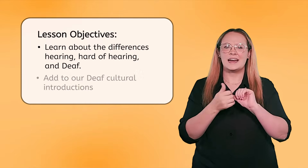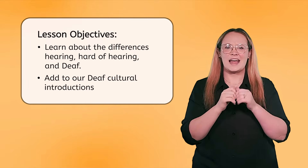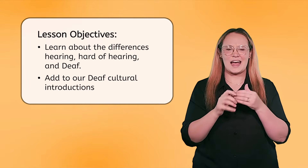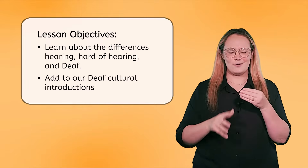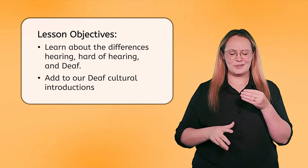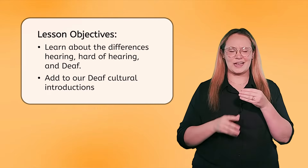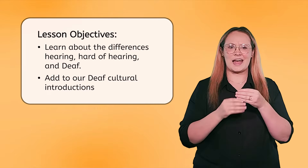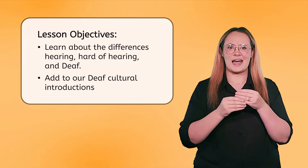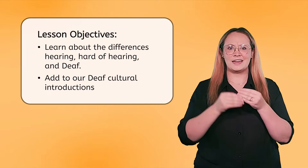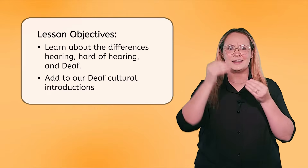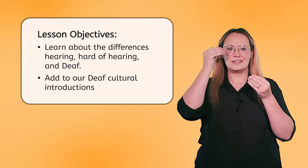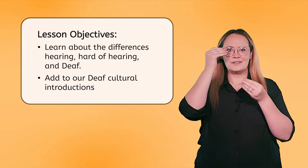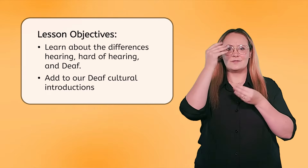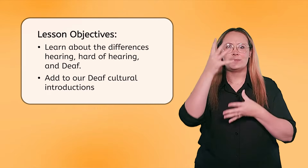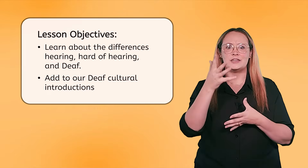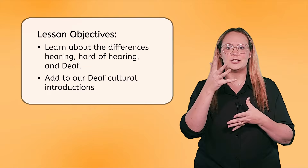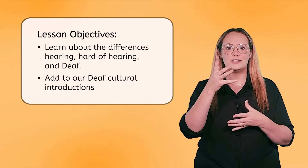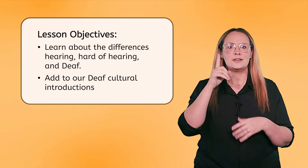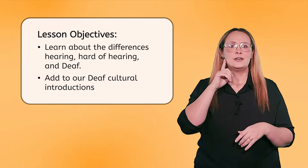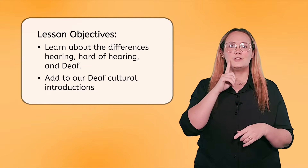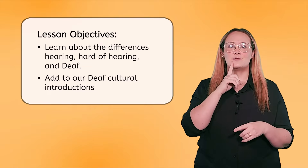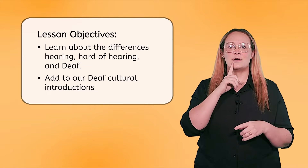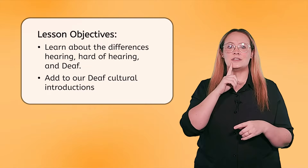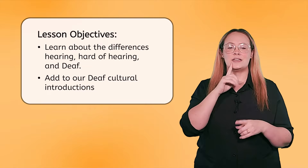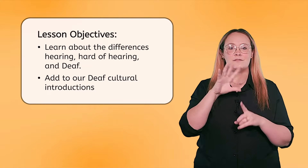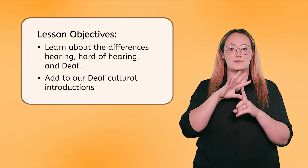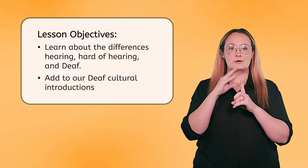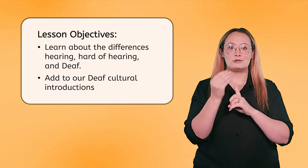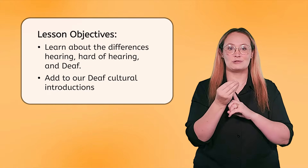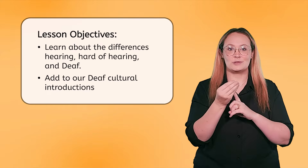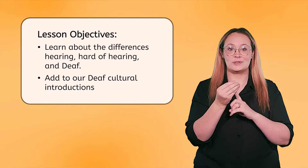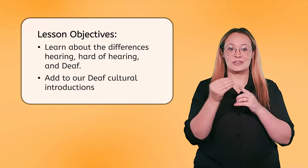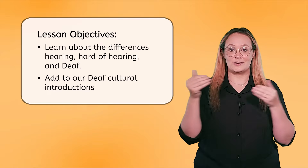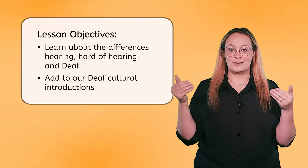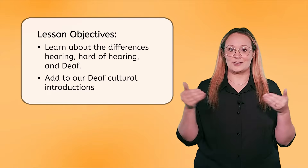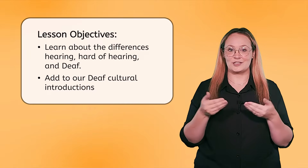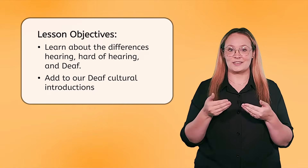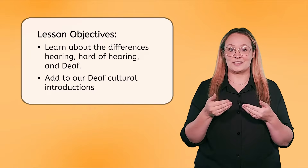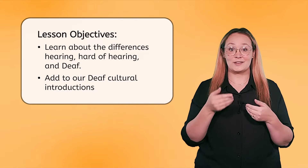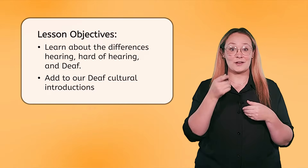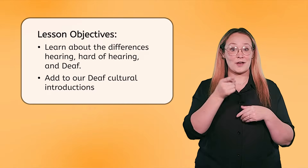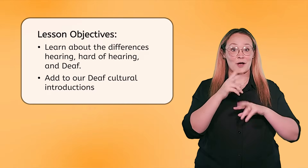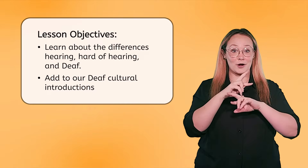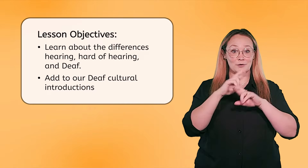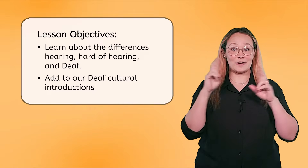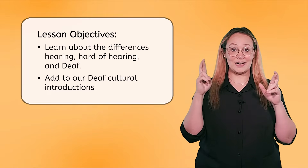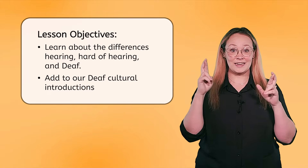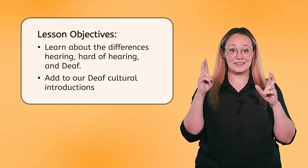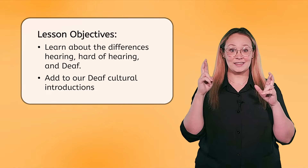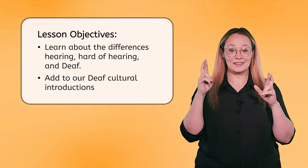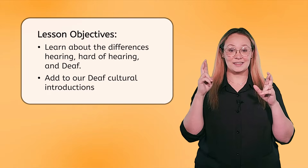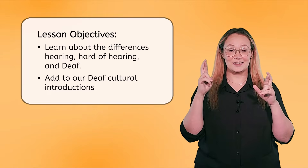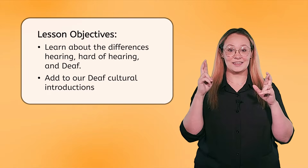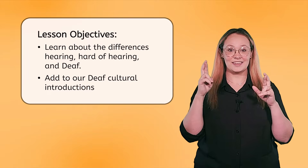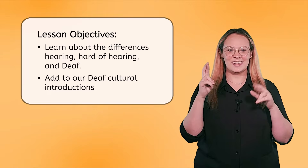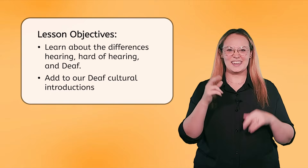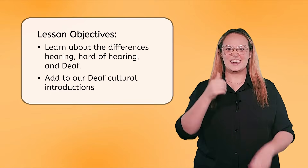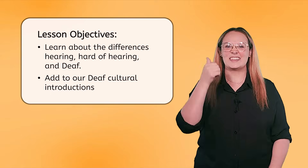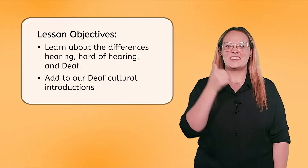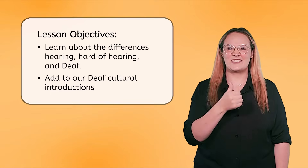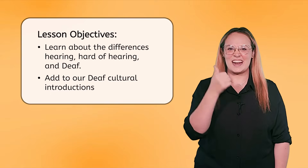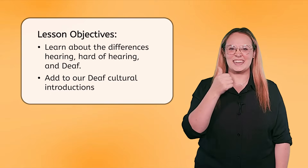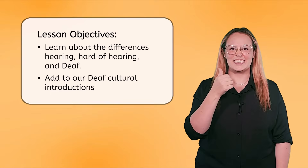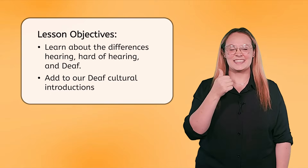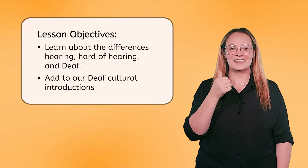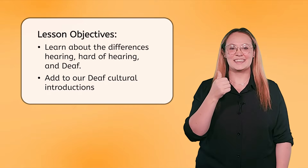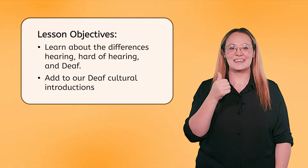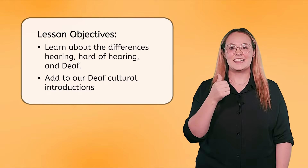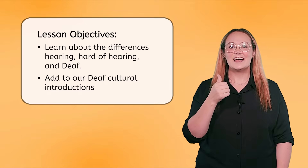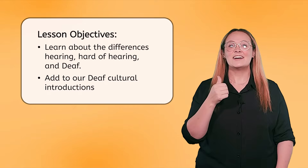and how to add this information to our Deaf cultural introductions. Are you ready? Great!